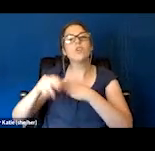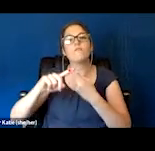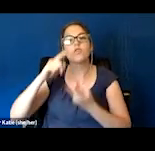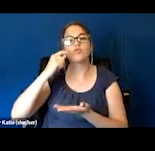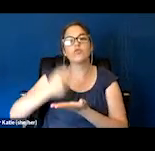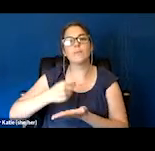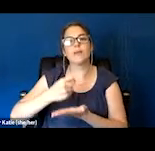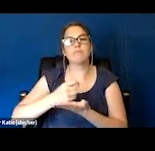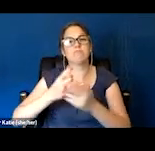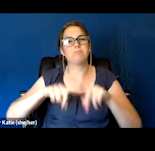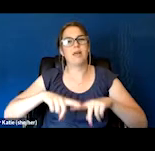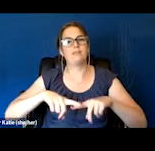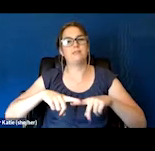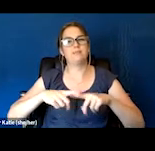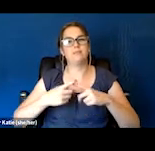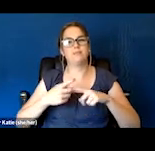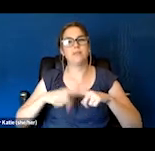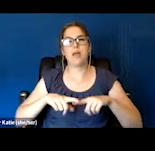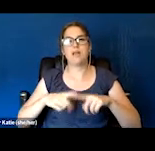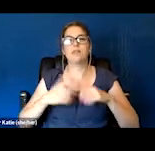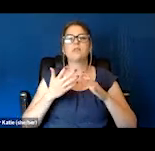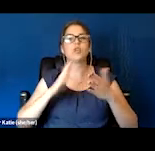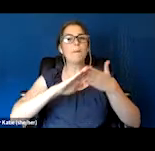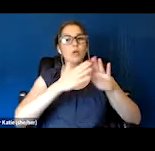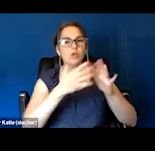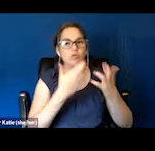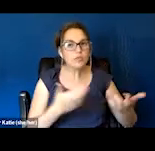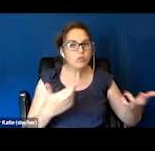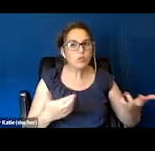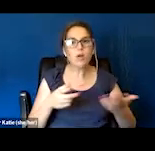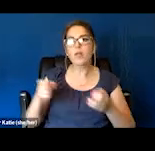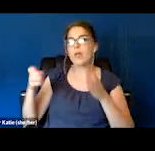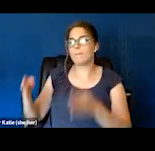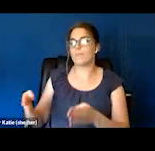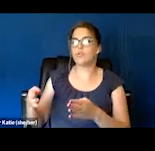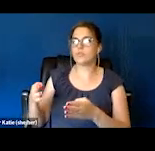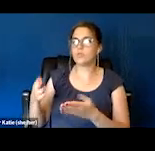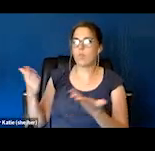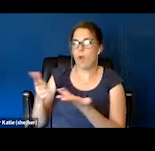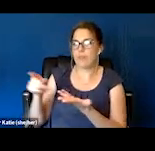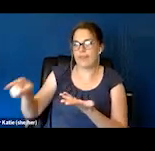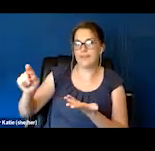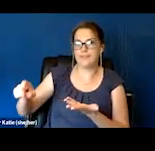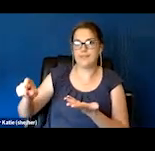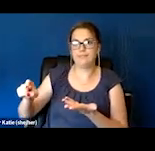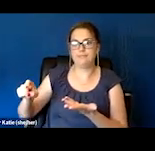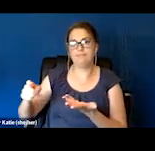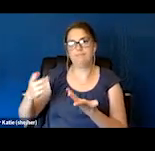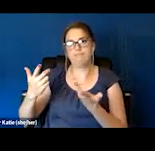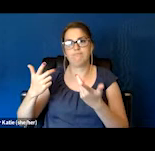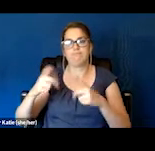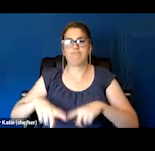what resources your community has available and where the person is at in their recovery journey